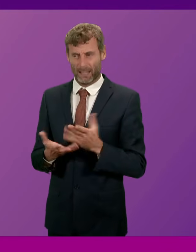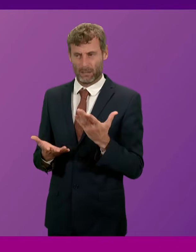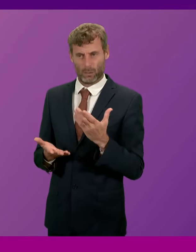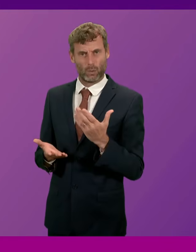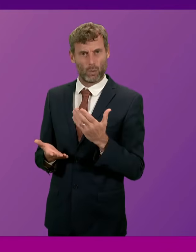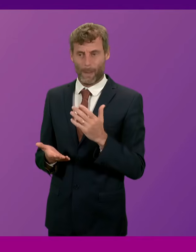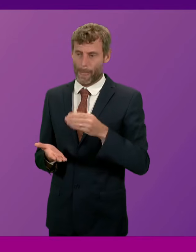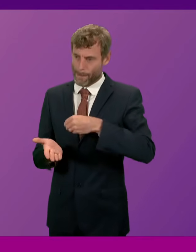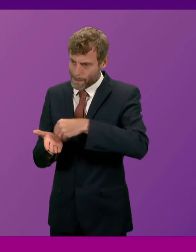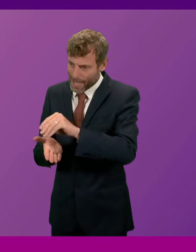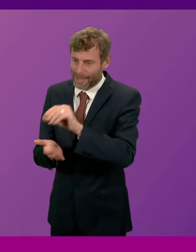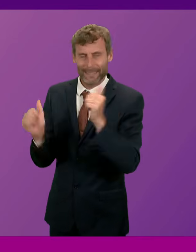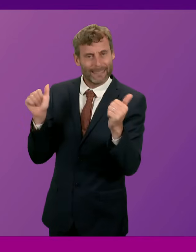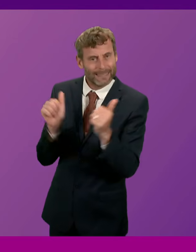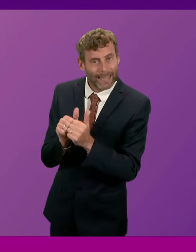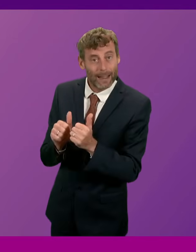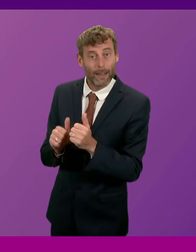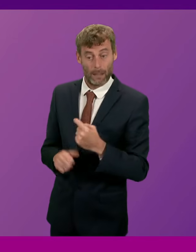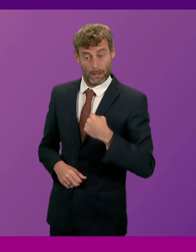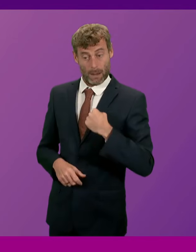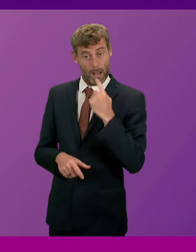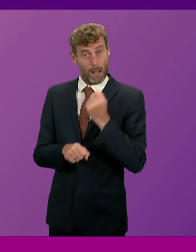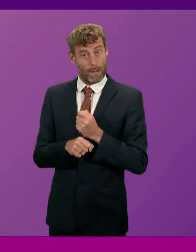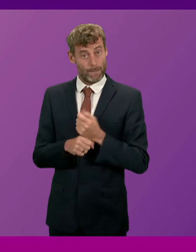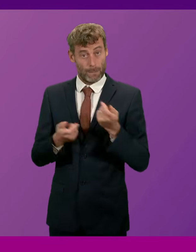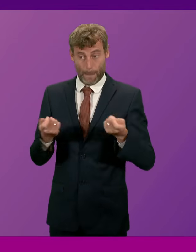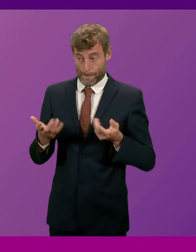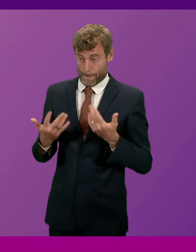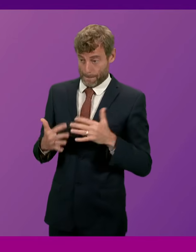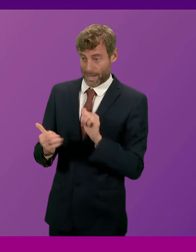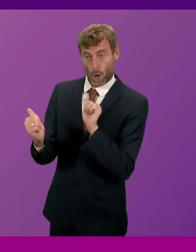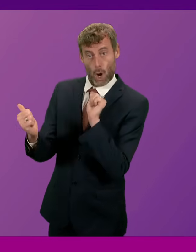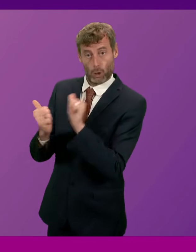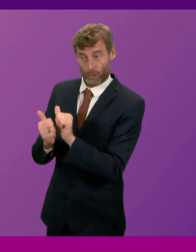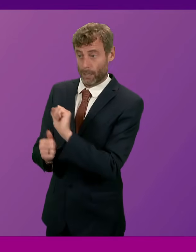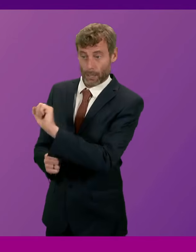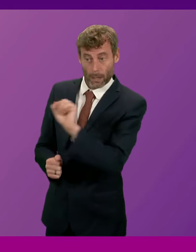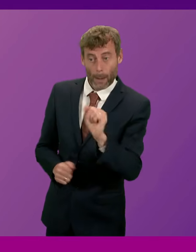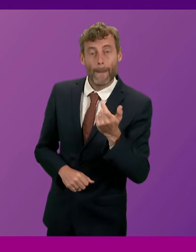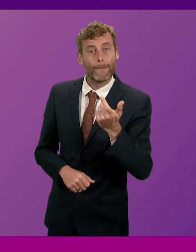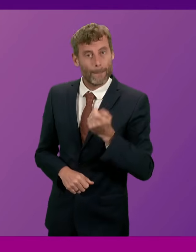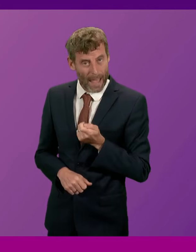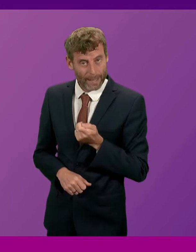In the pay deals that the Government has presided over we have put much more emphasis on increases